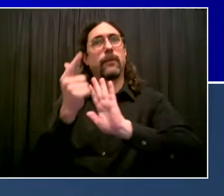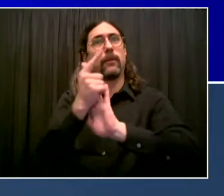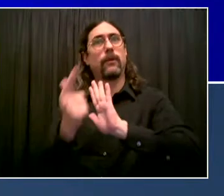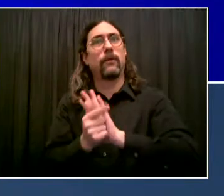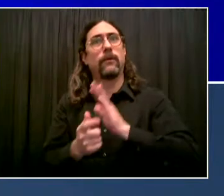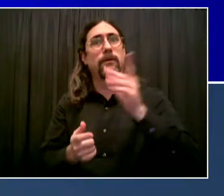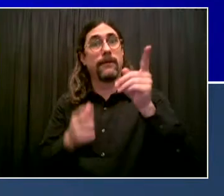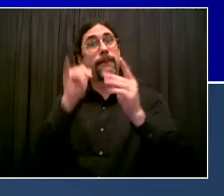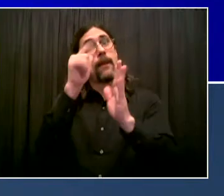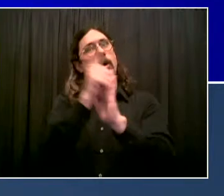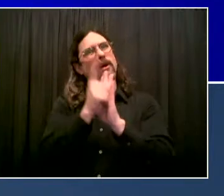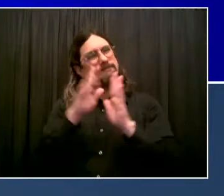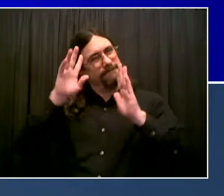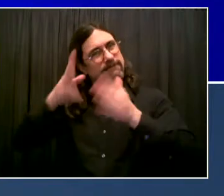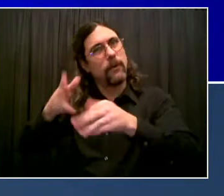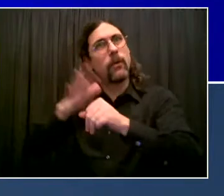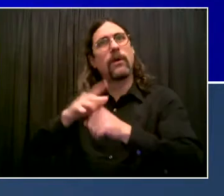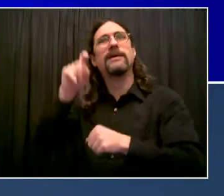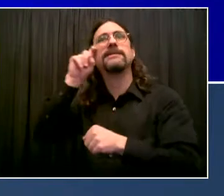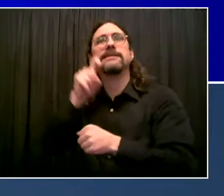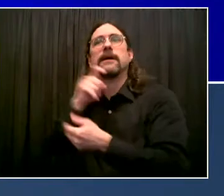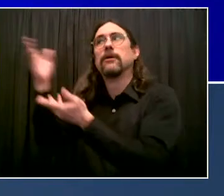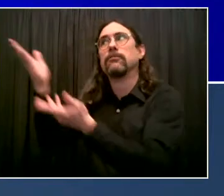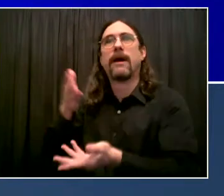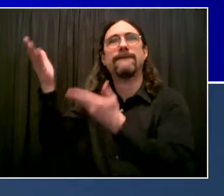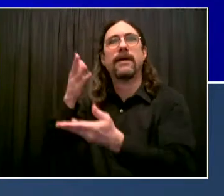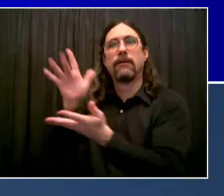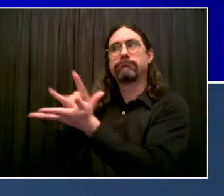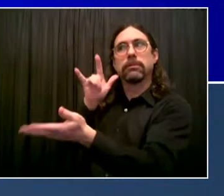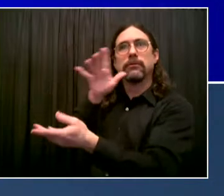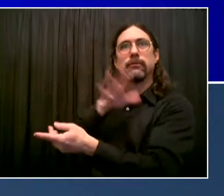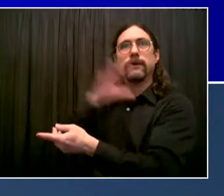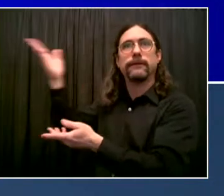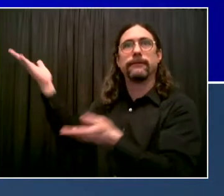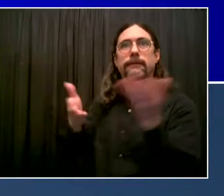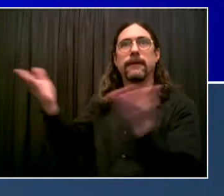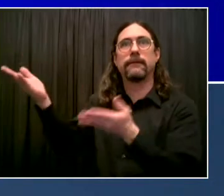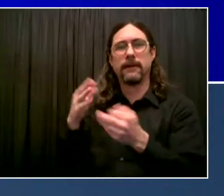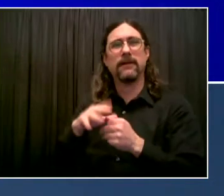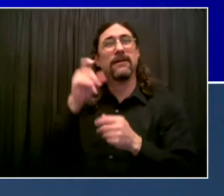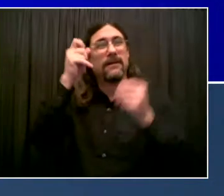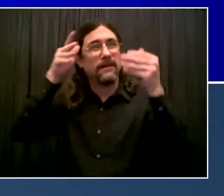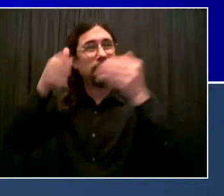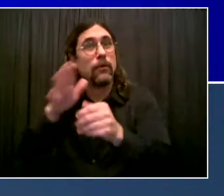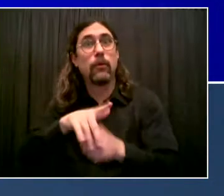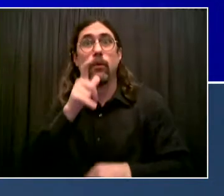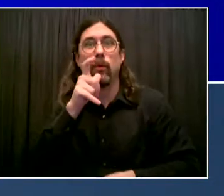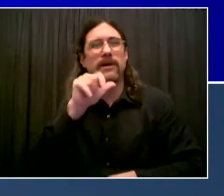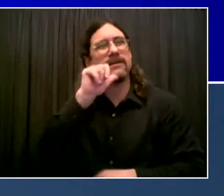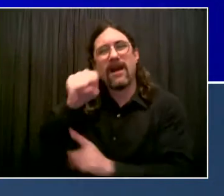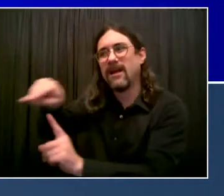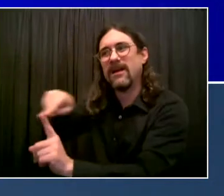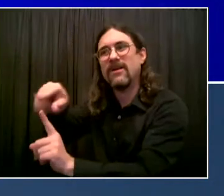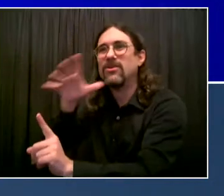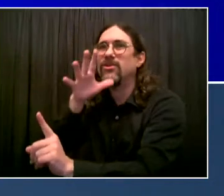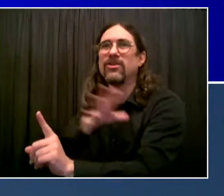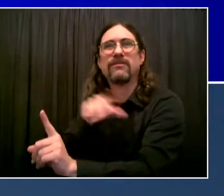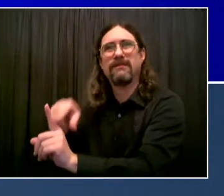AND CRIMINAL